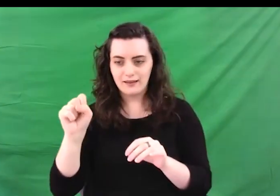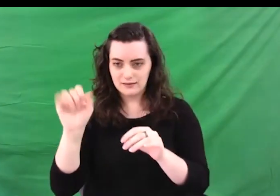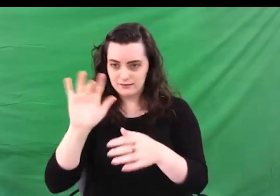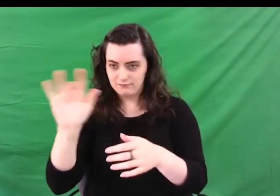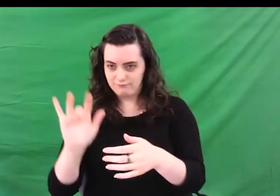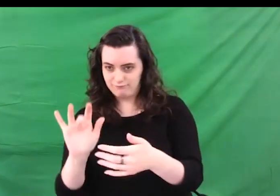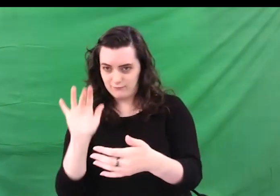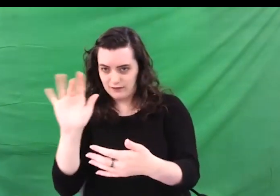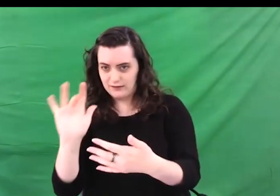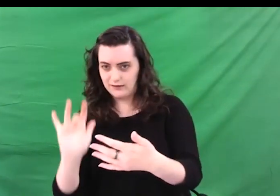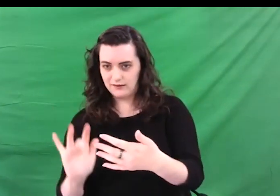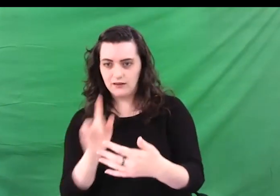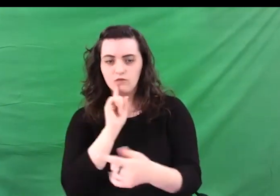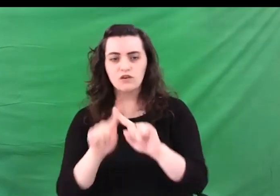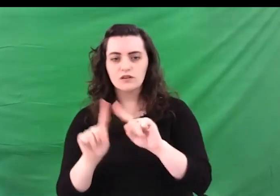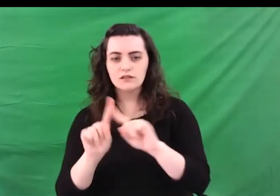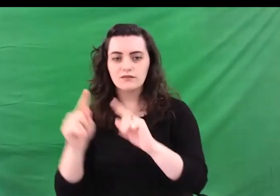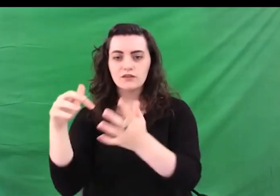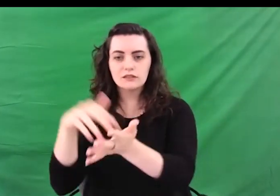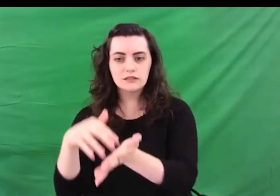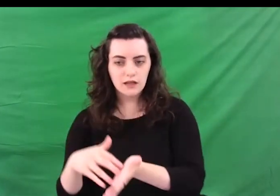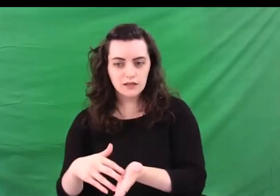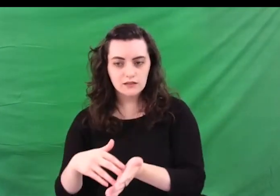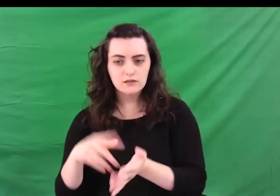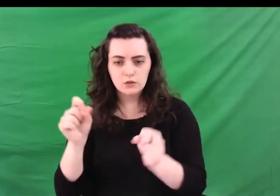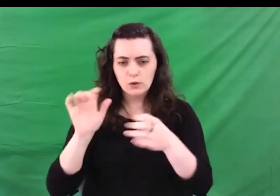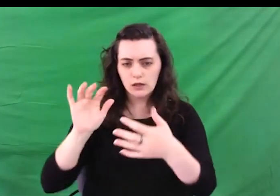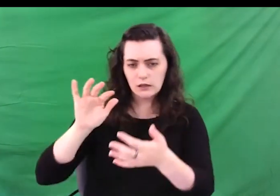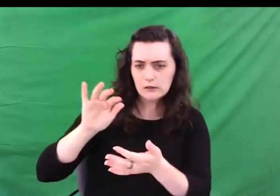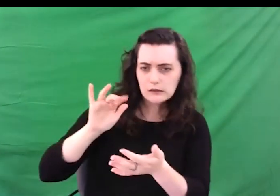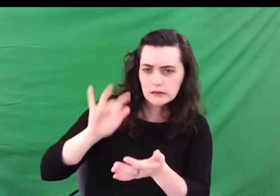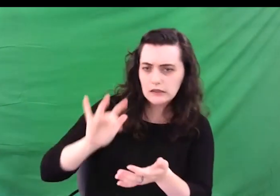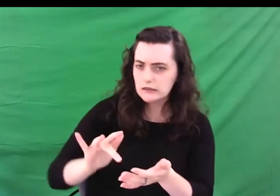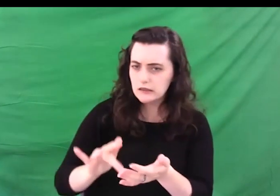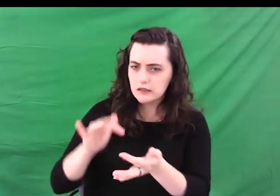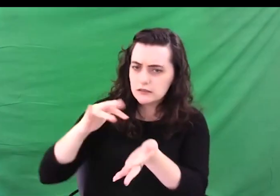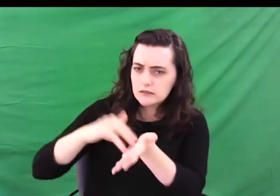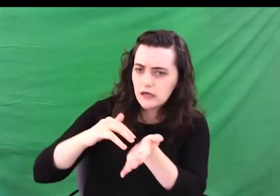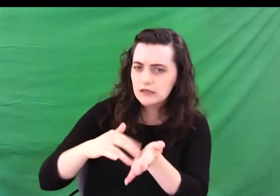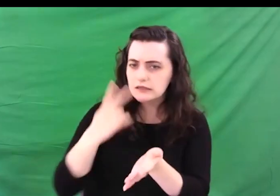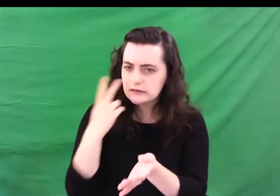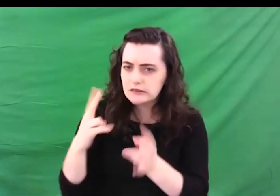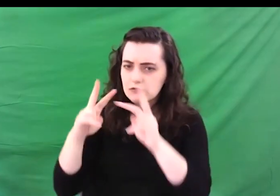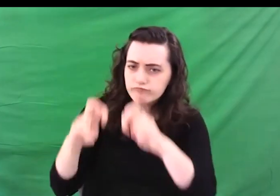yourself to learn more about how this is used and how helpful it is.